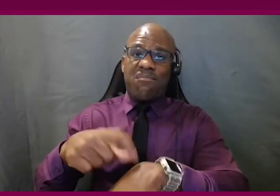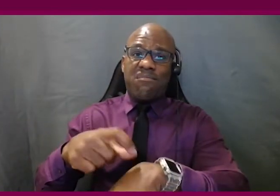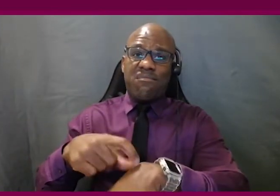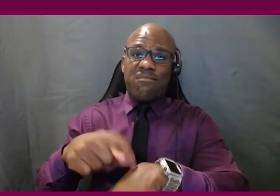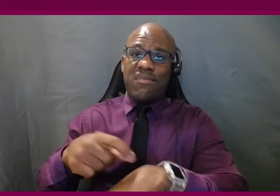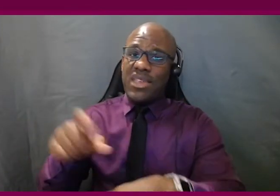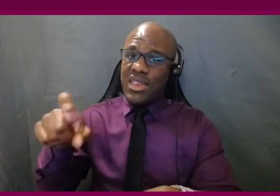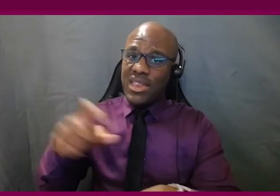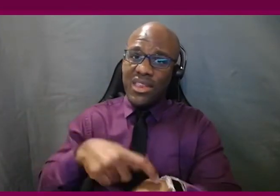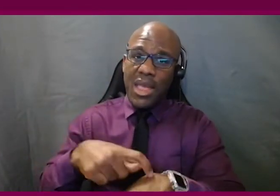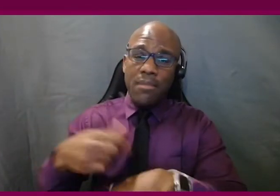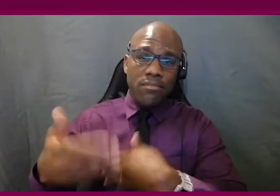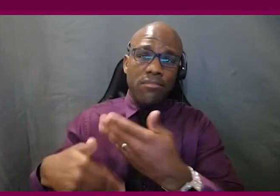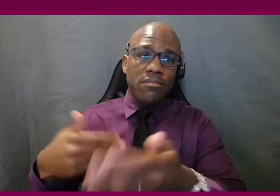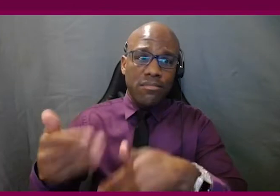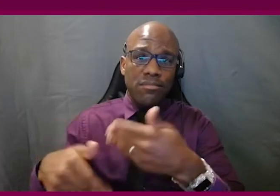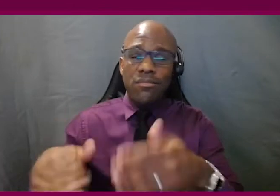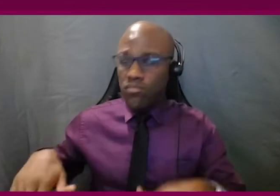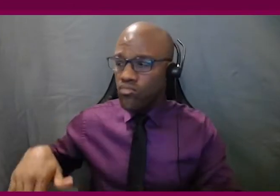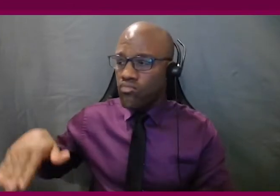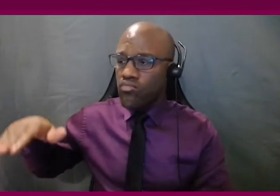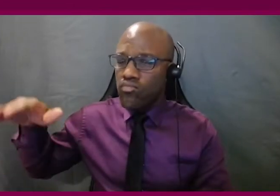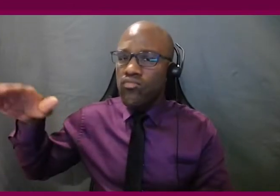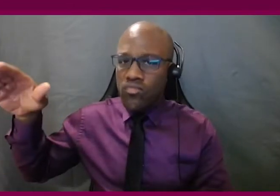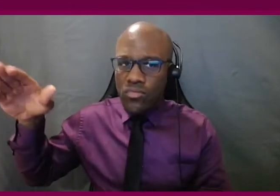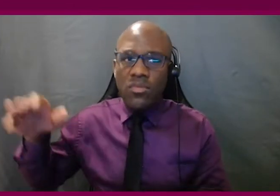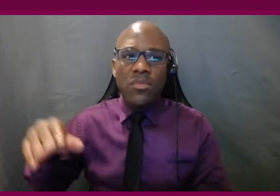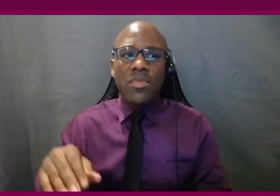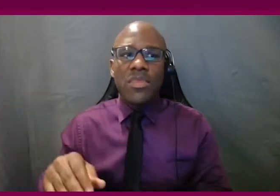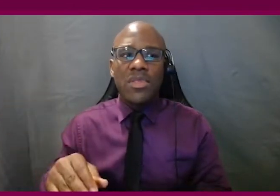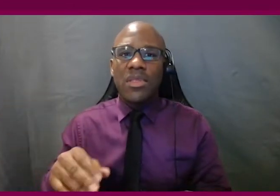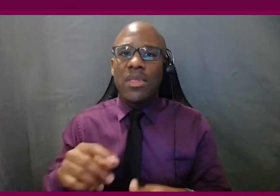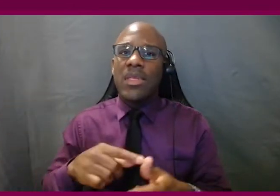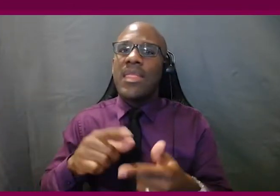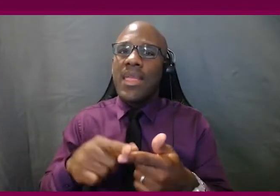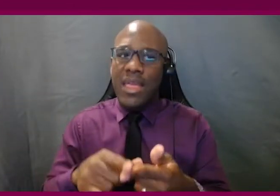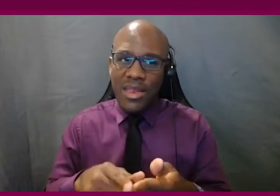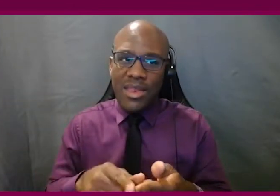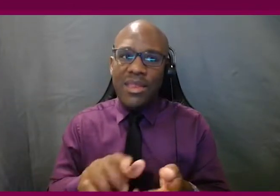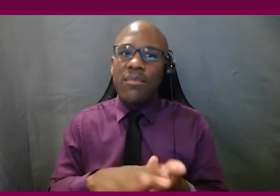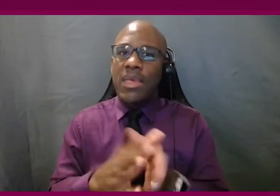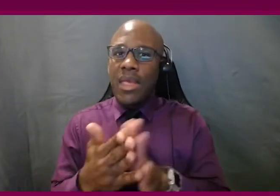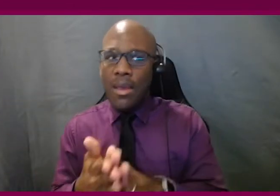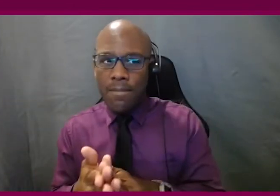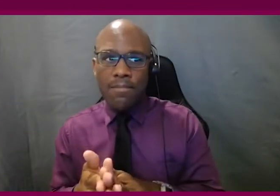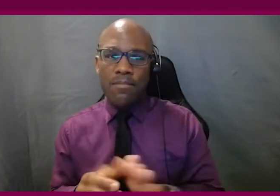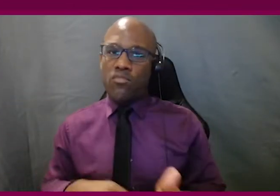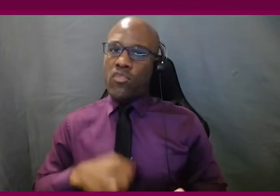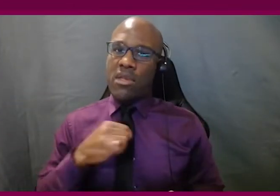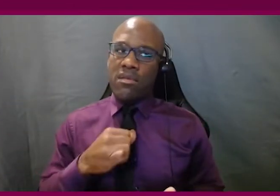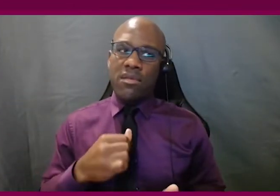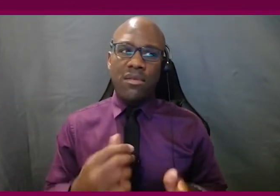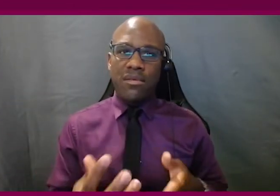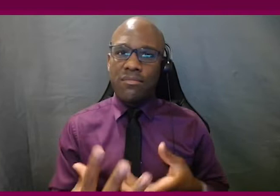It wasn't actually until I went to undergrad where I found several friends that were wheelchair